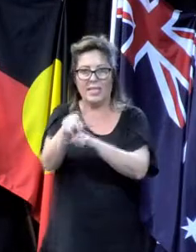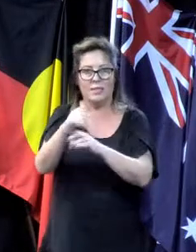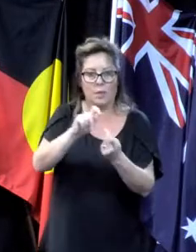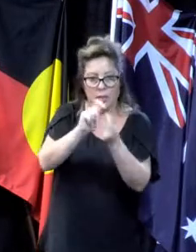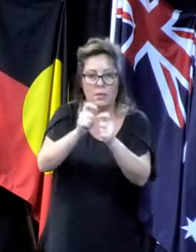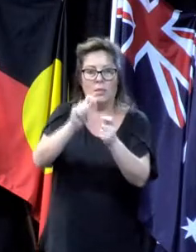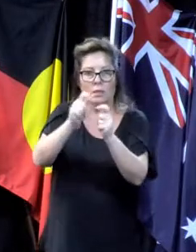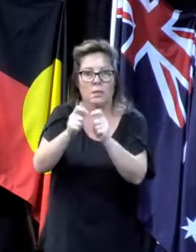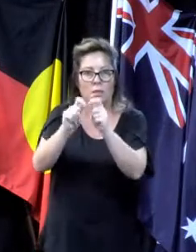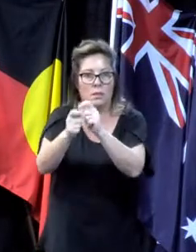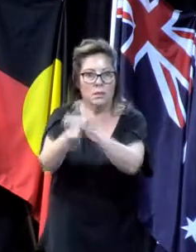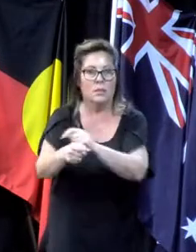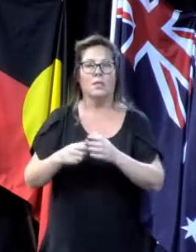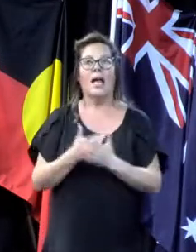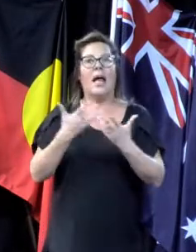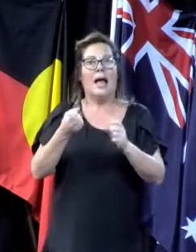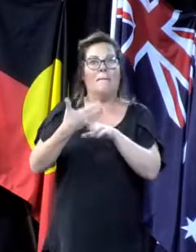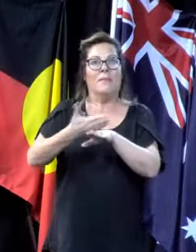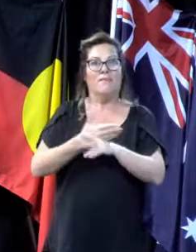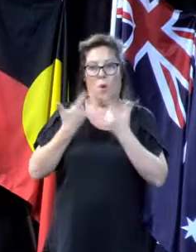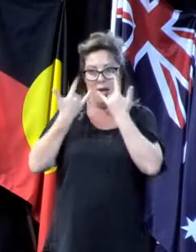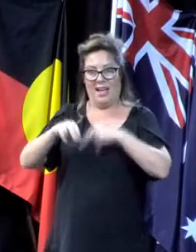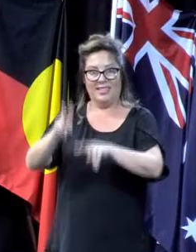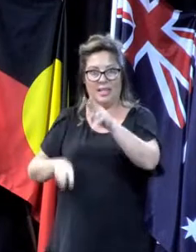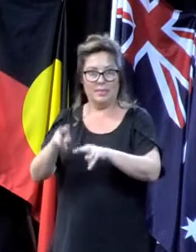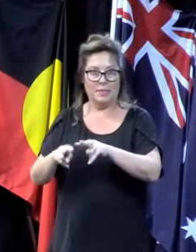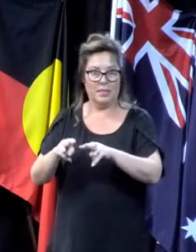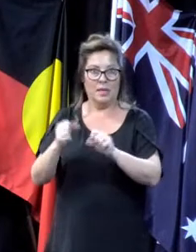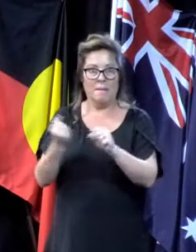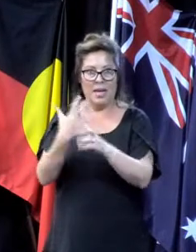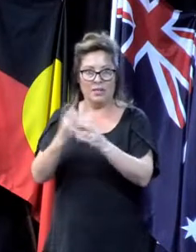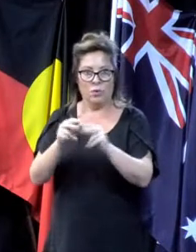and realising that there are students that don’t understand